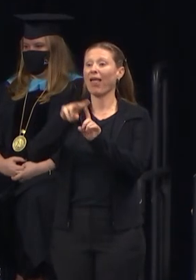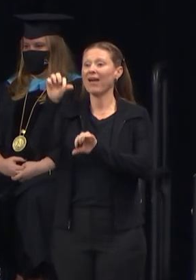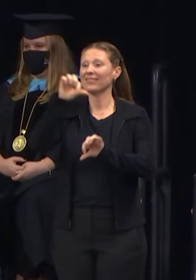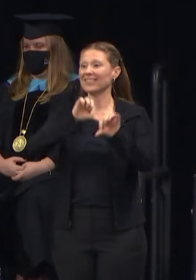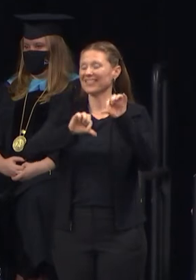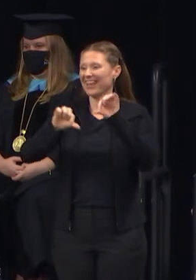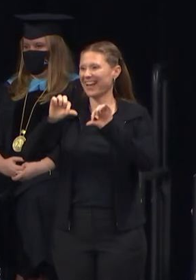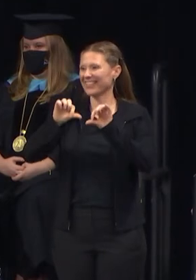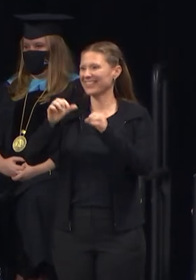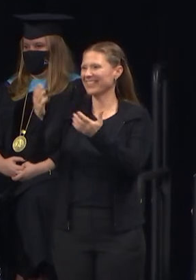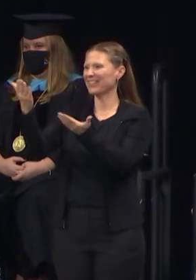Please stand.